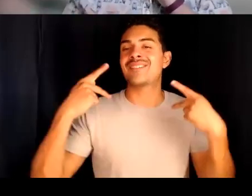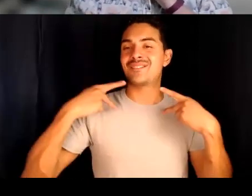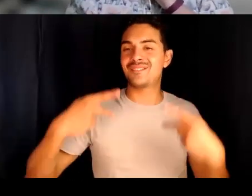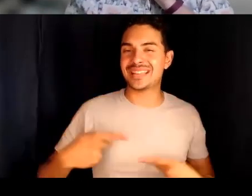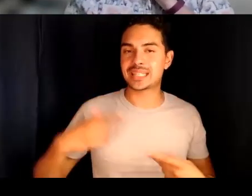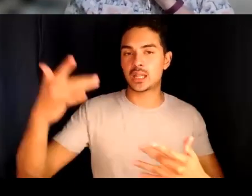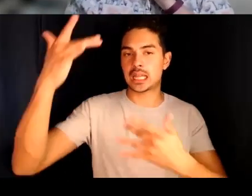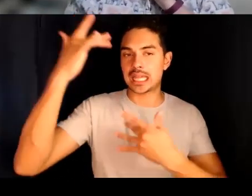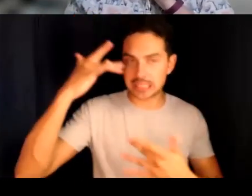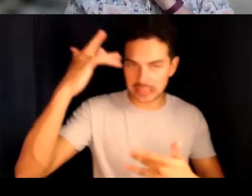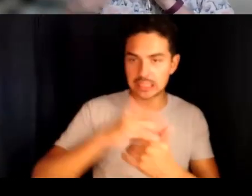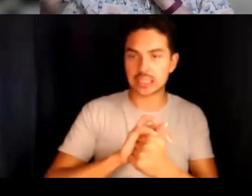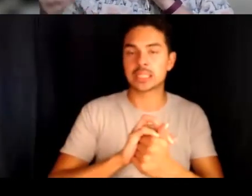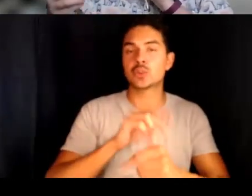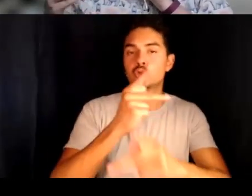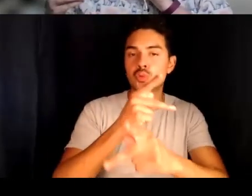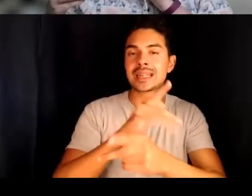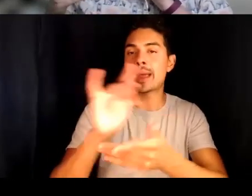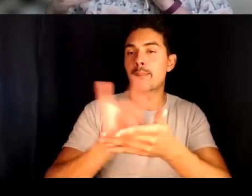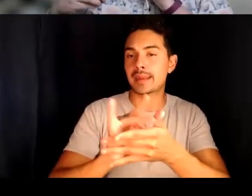and taking medications as prescribed.